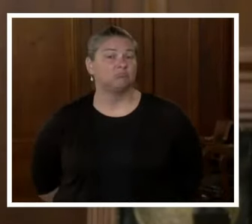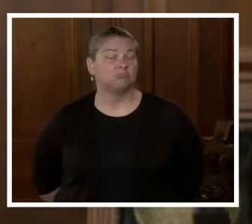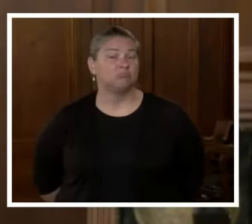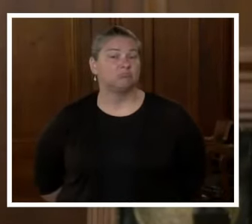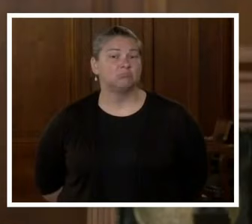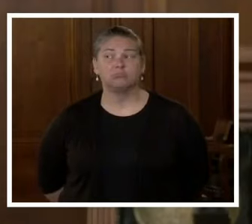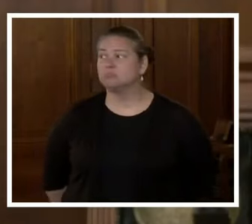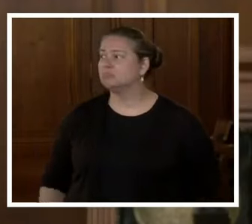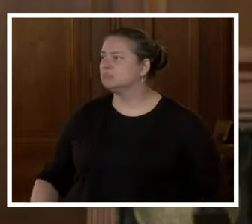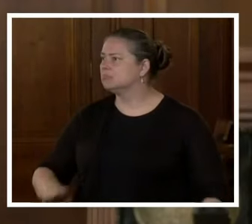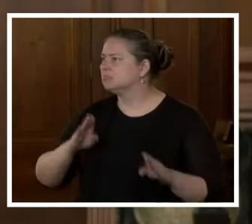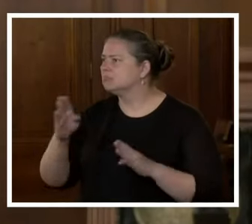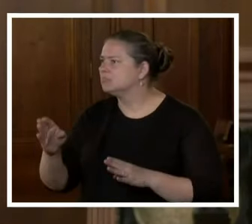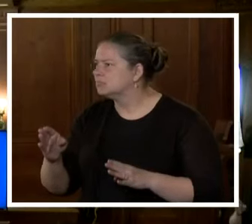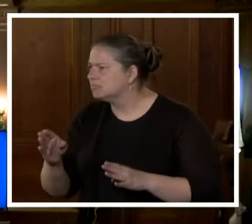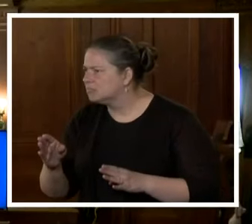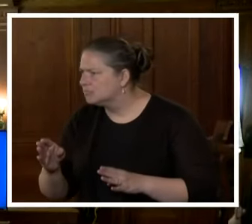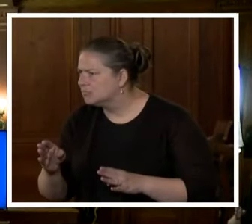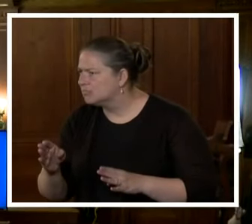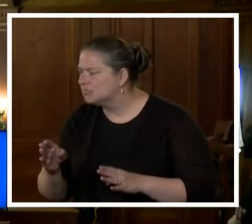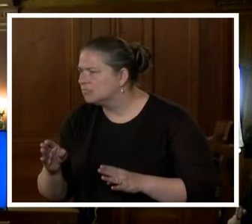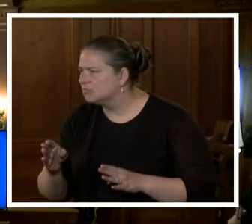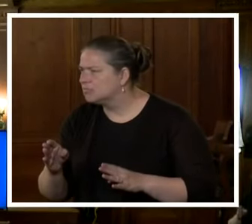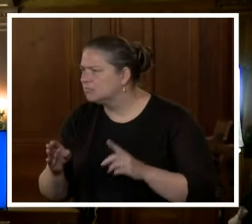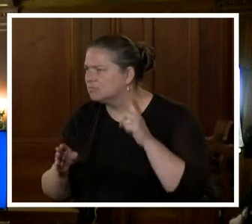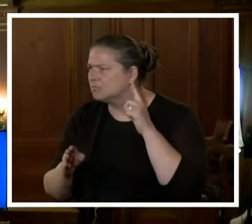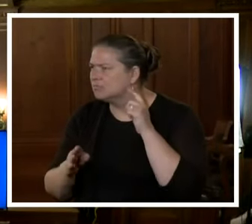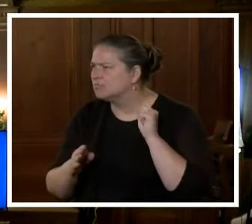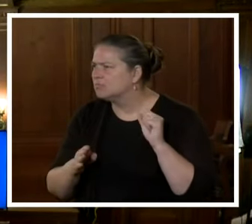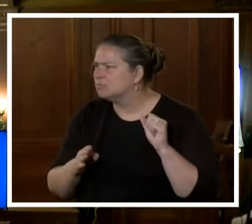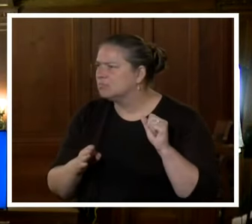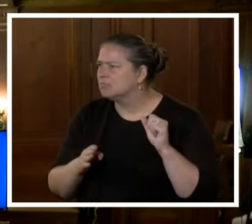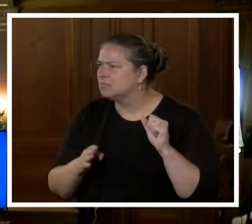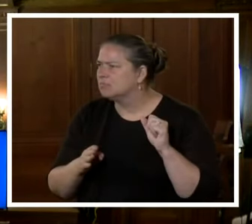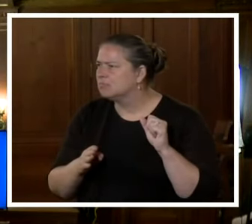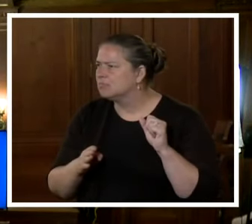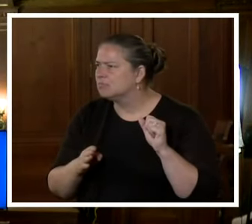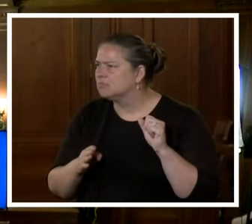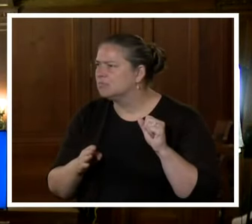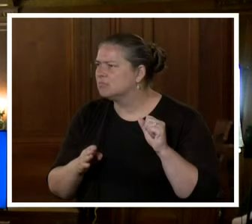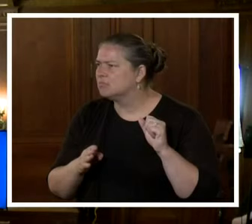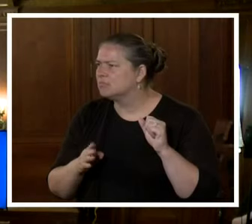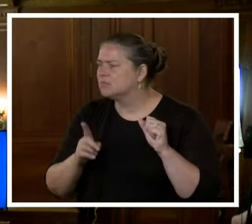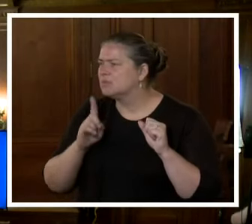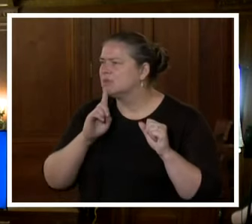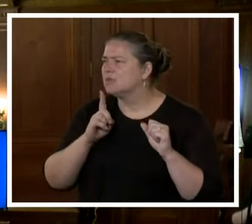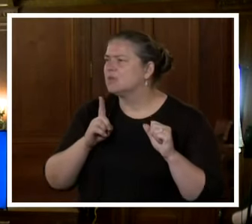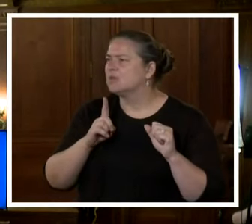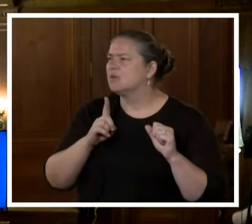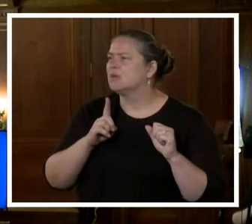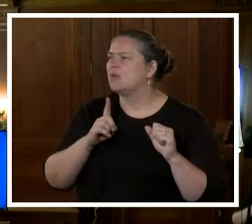VENTILATOR. SO WE'RE WATCHING FOR IT. AND WE ARE VERY GRATEFUL THAT